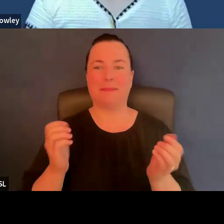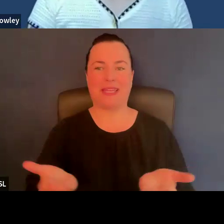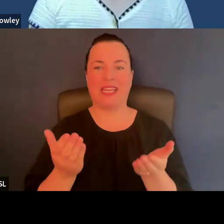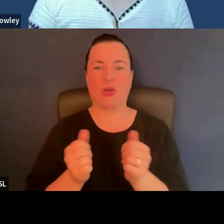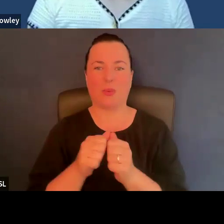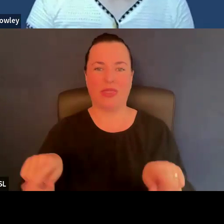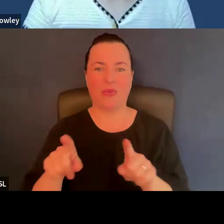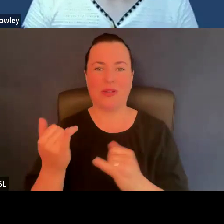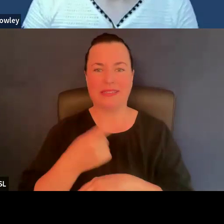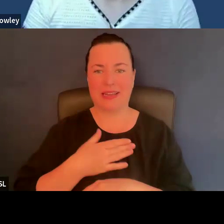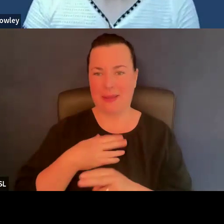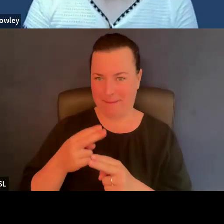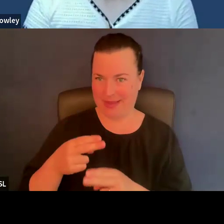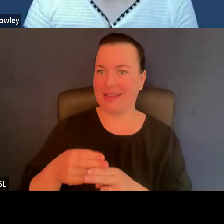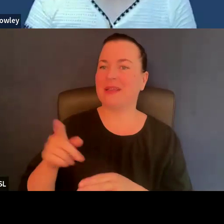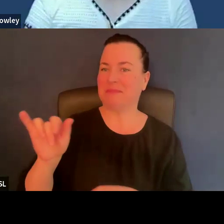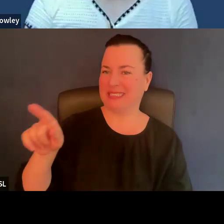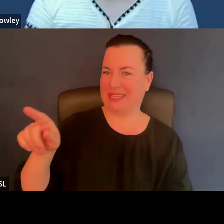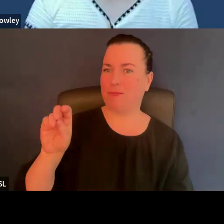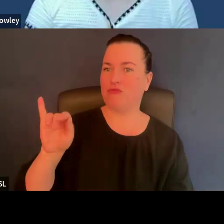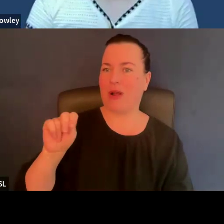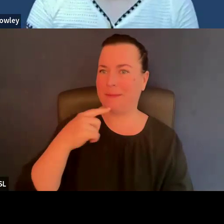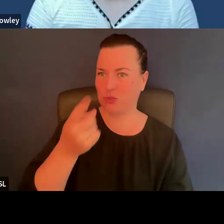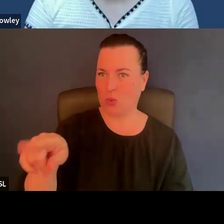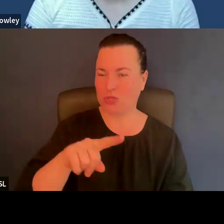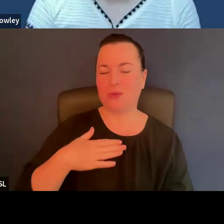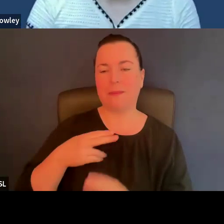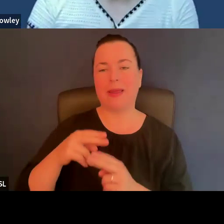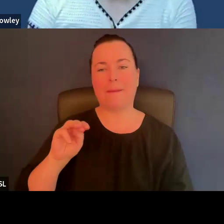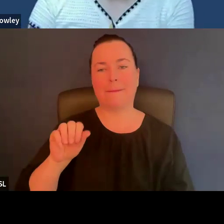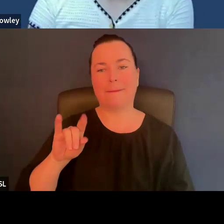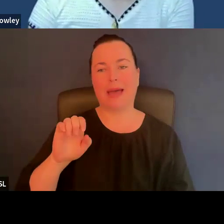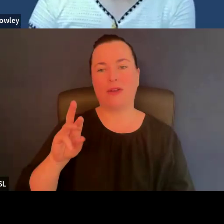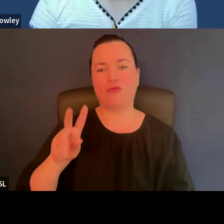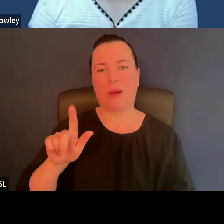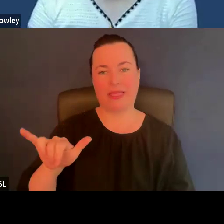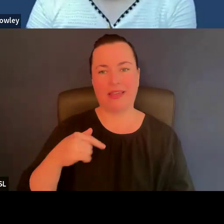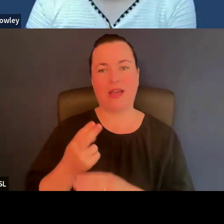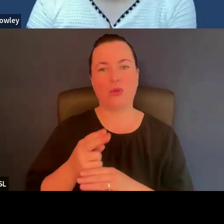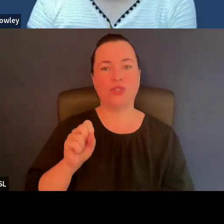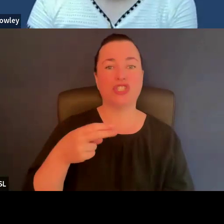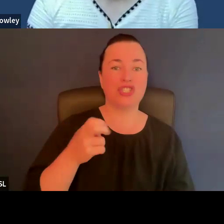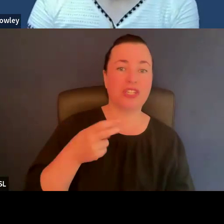My name, as Robin mentioned, is Maddie Crowley. I use she/her or they/them pronouns.